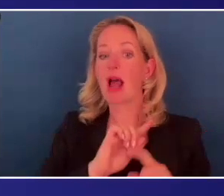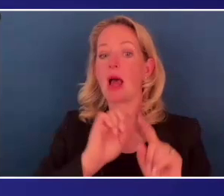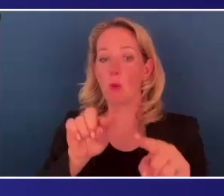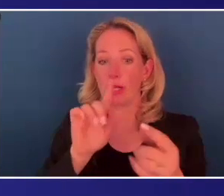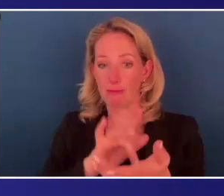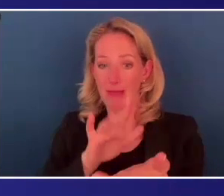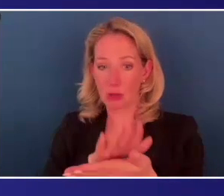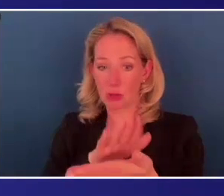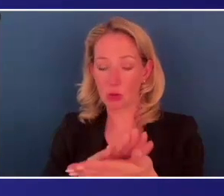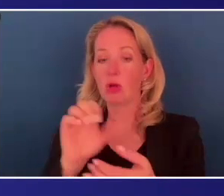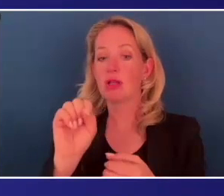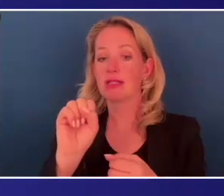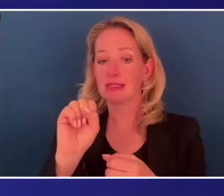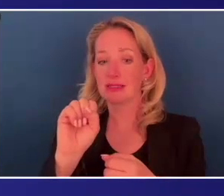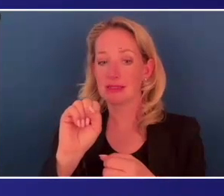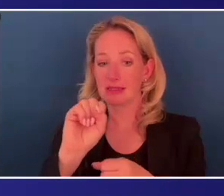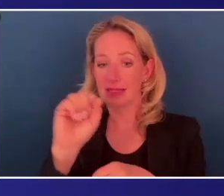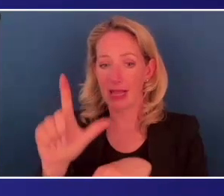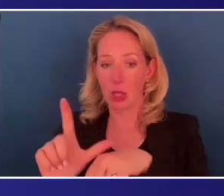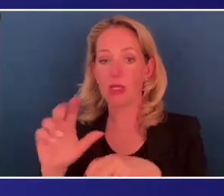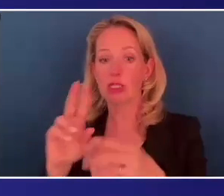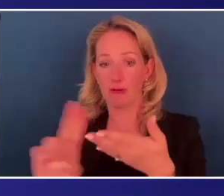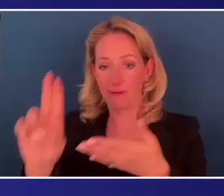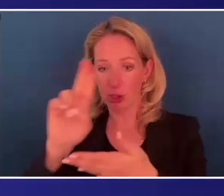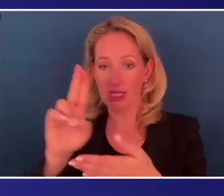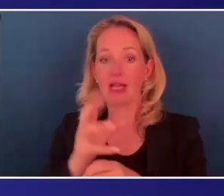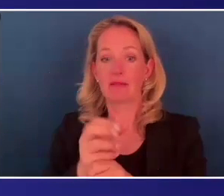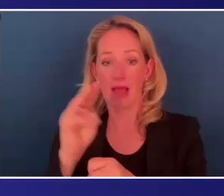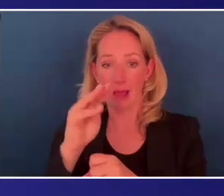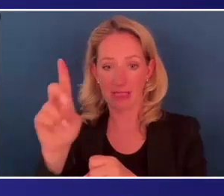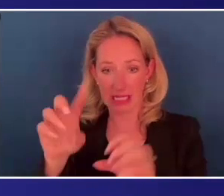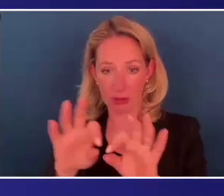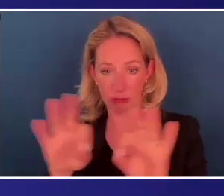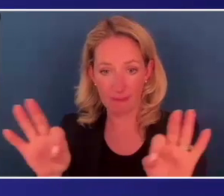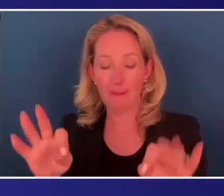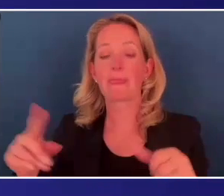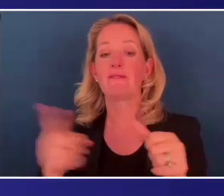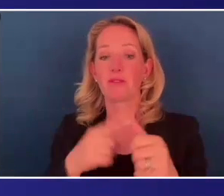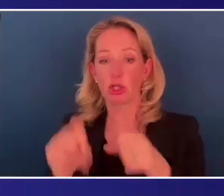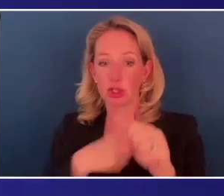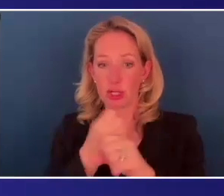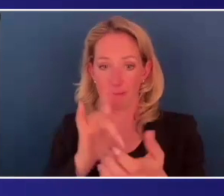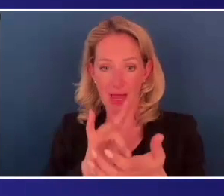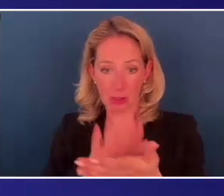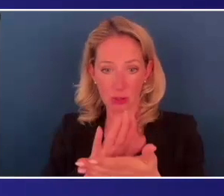Louis University and they're in my MD in 2,005. After my 1st year medical school I commissioned the Navy as part of a scholarship program.